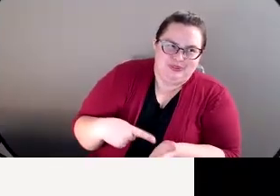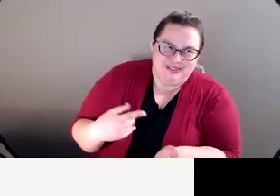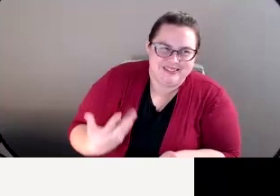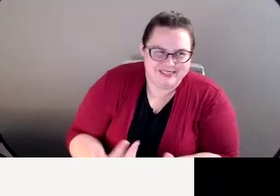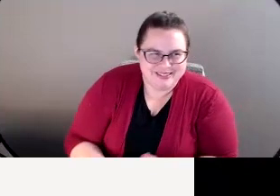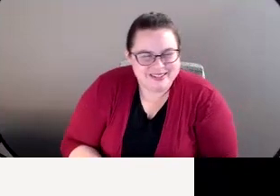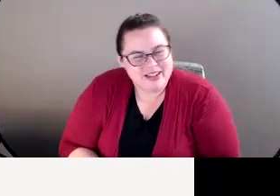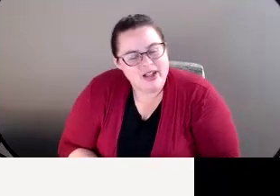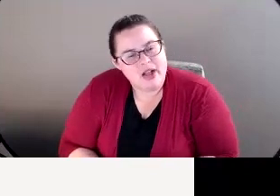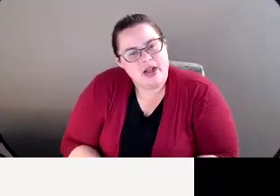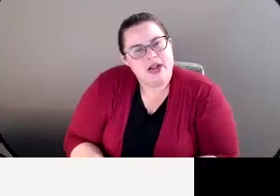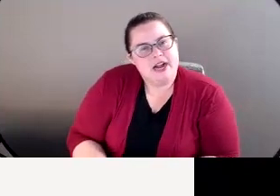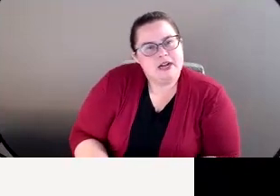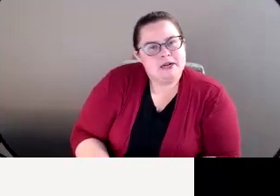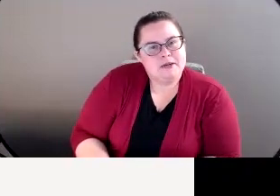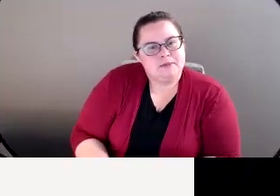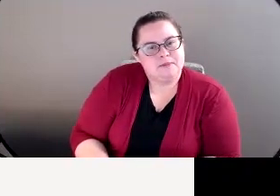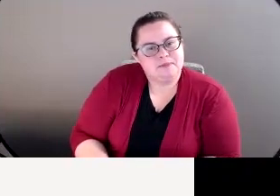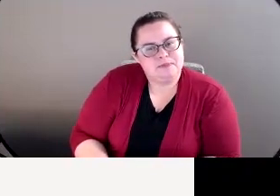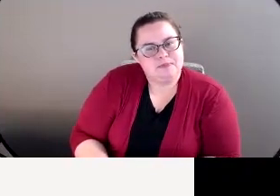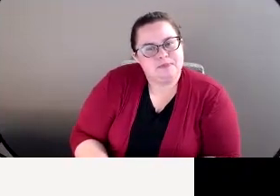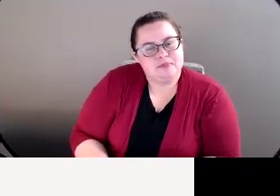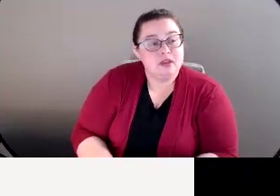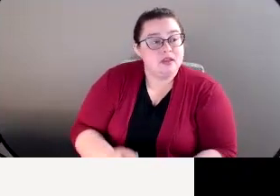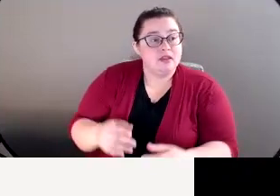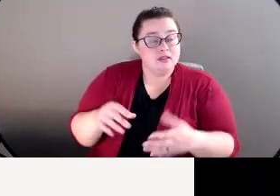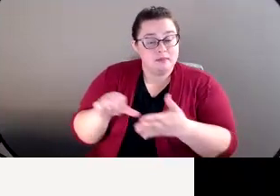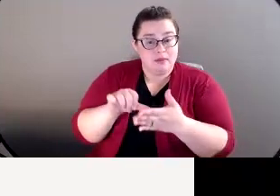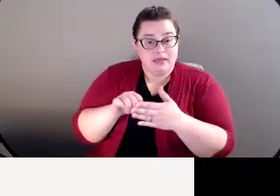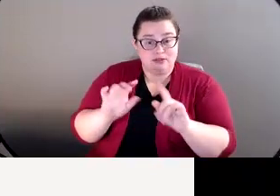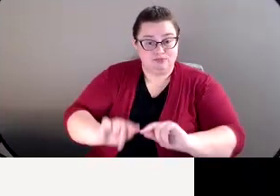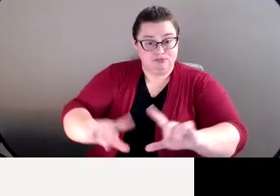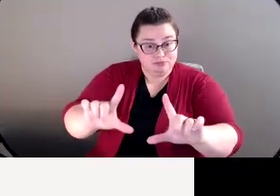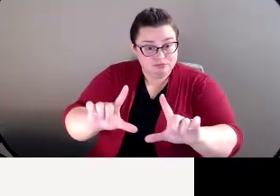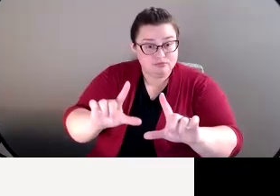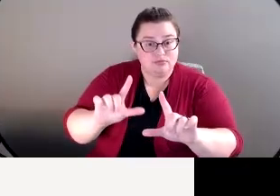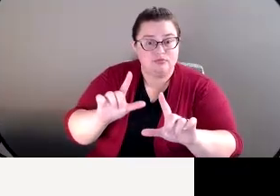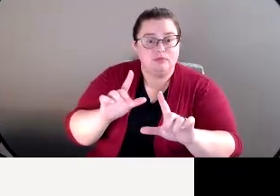The update, the landing page has been updated. So now it actually lists your rubrics in the course.